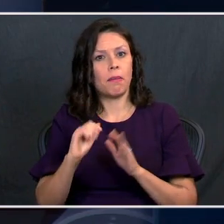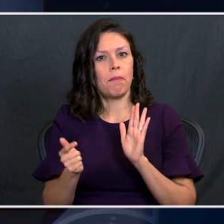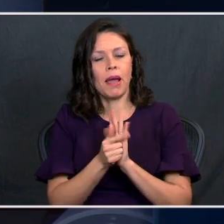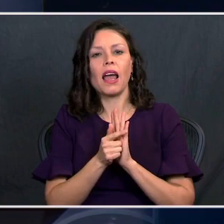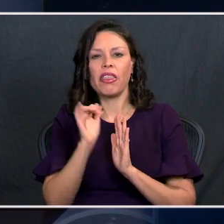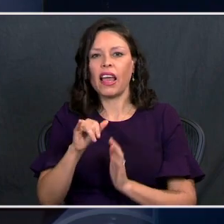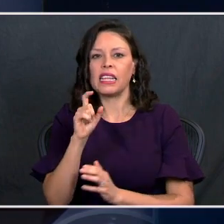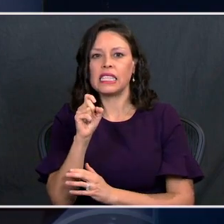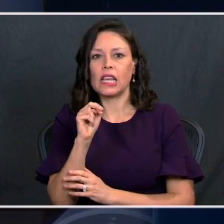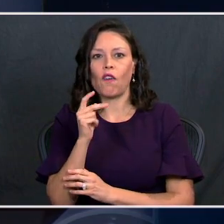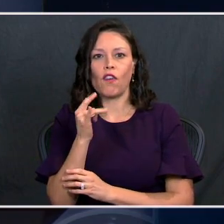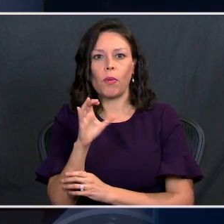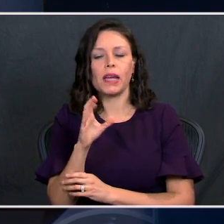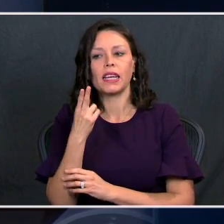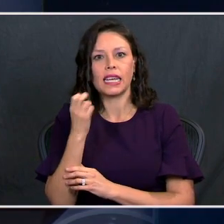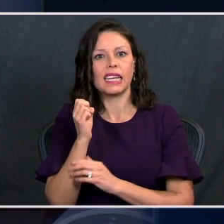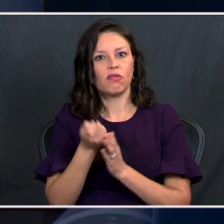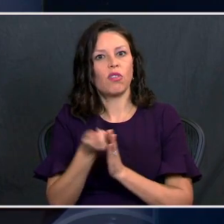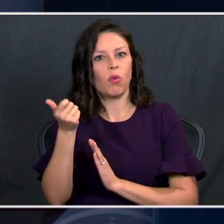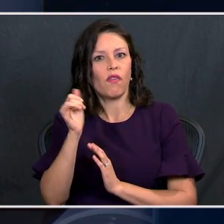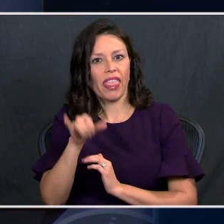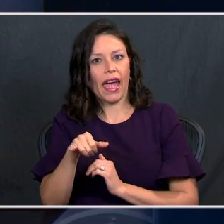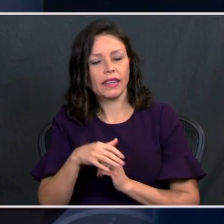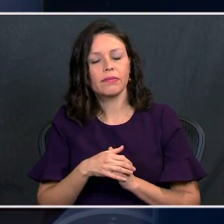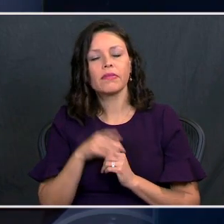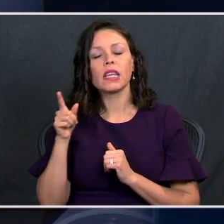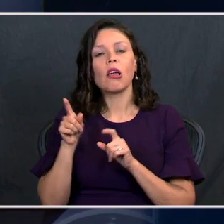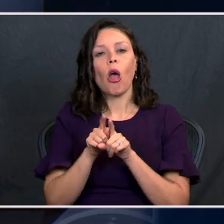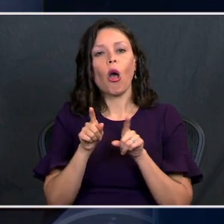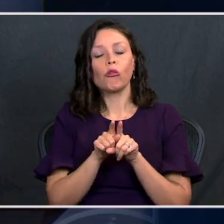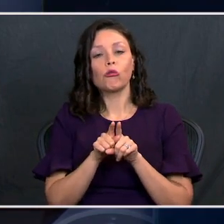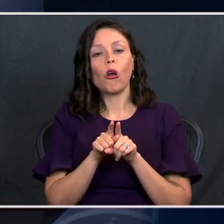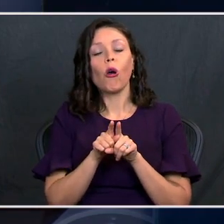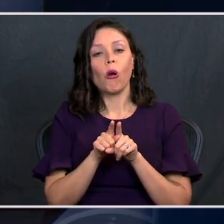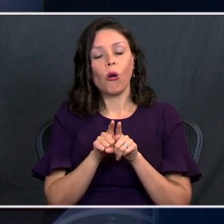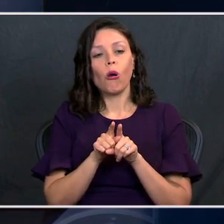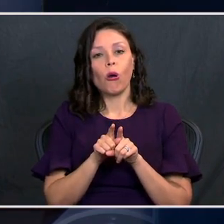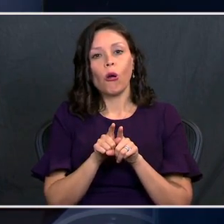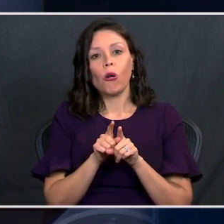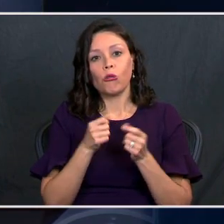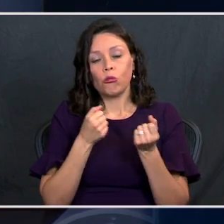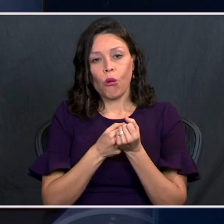He overturned the Muslim ban. He also, though, has supported --